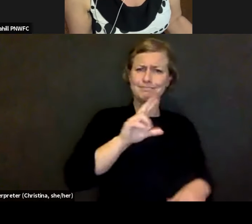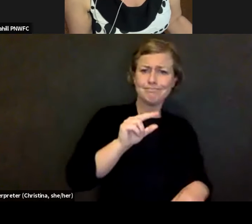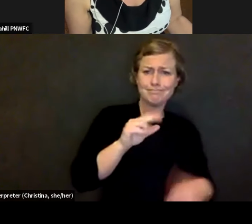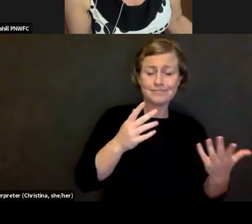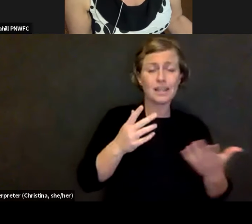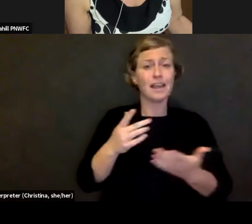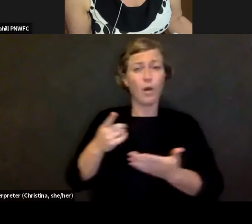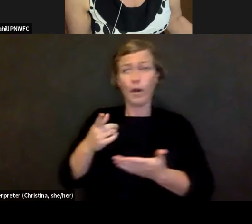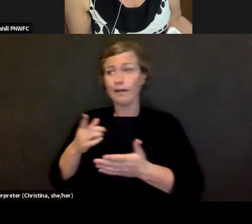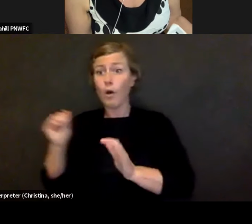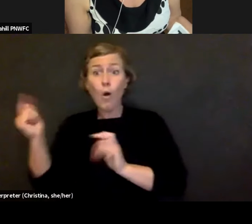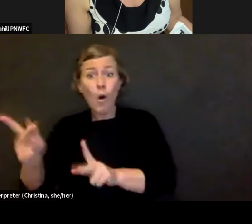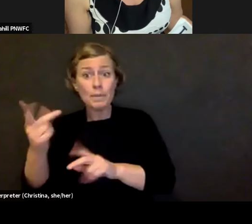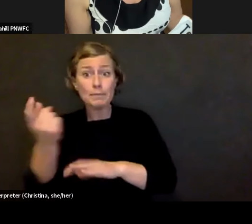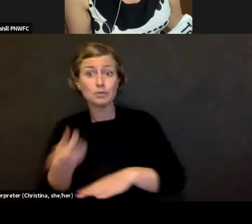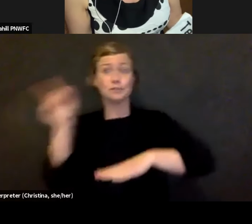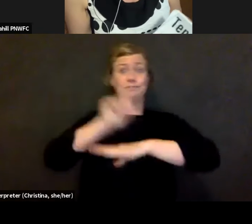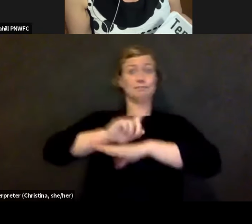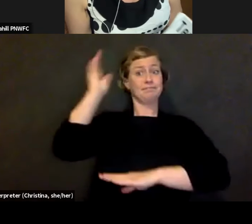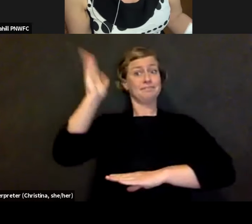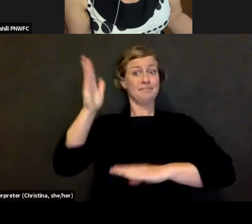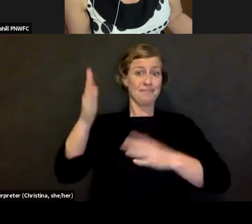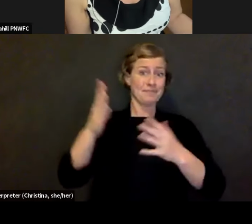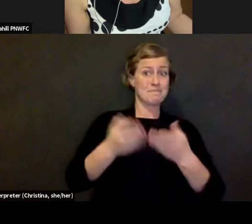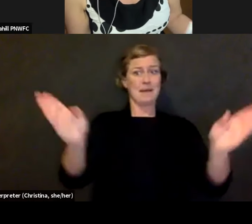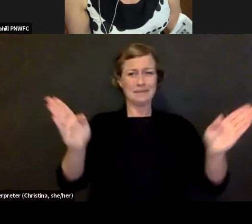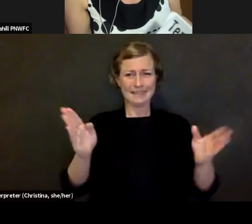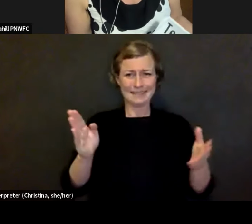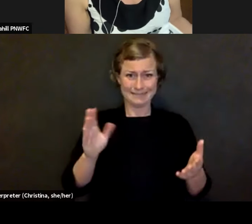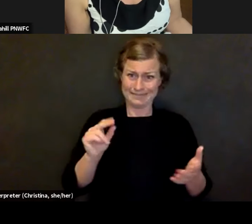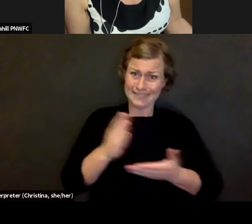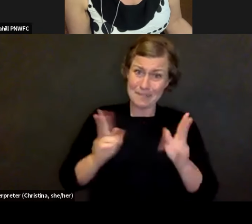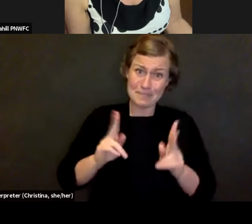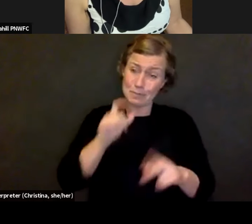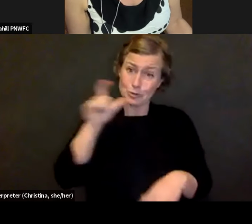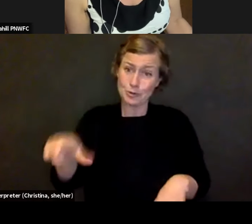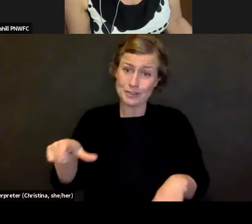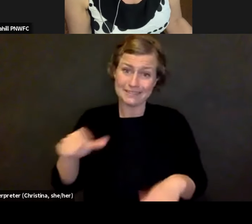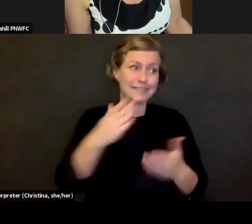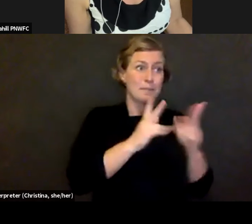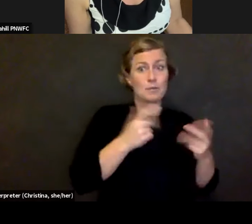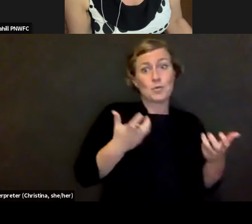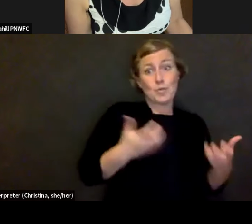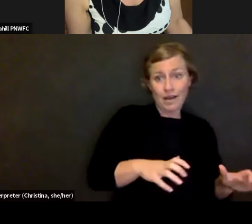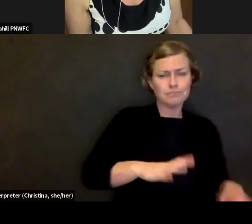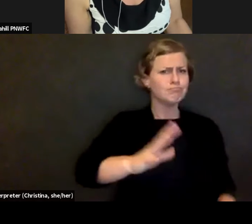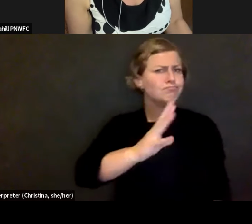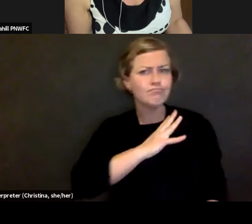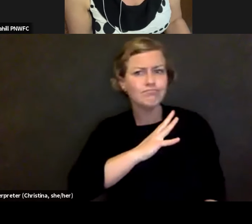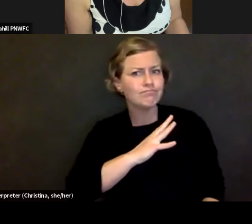has to show up at a protest. Not everyone has to speak in public and in fact not everyone should